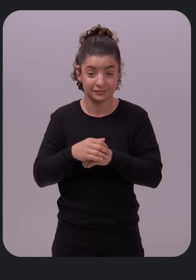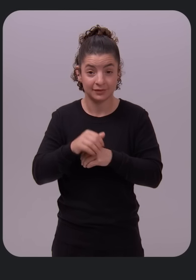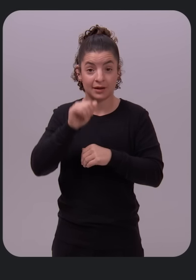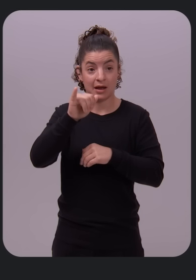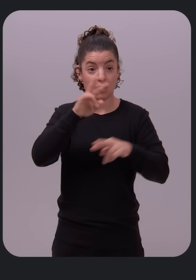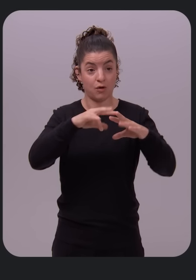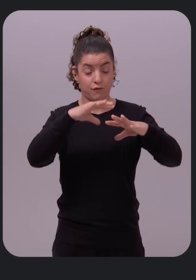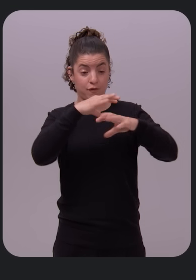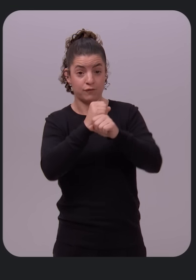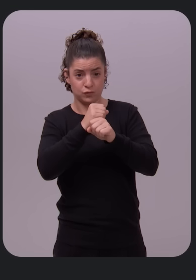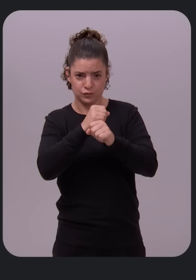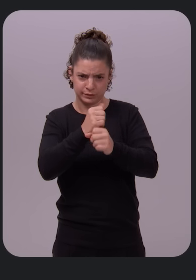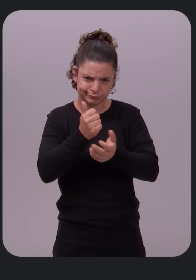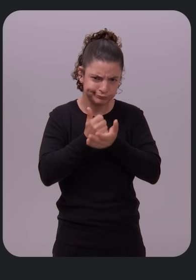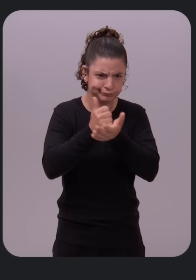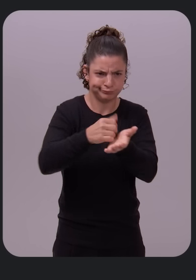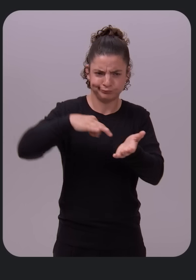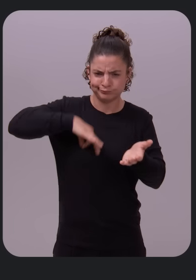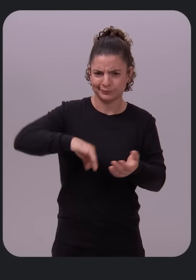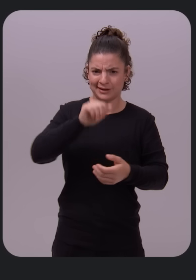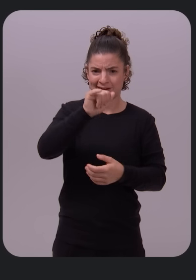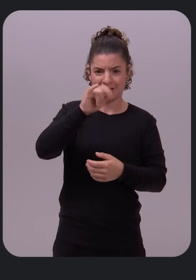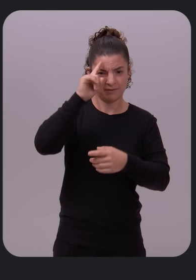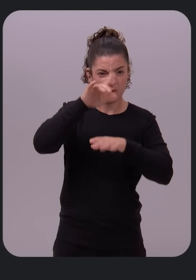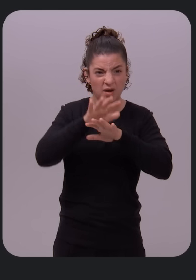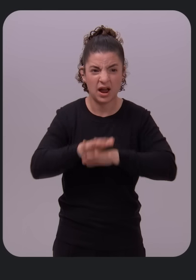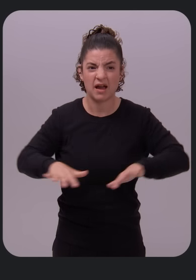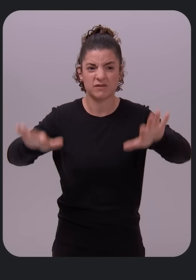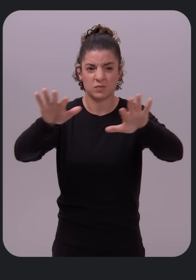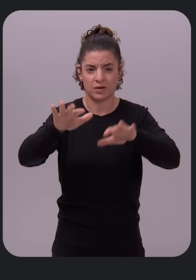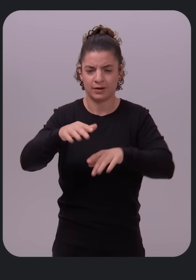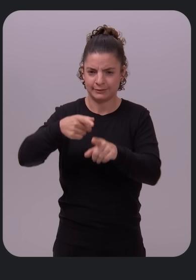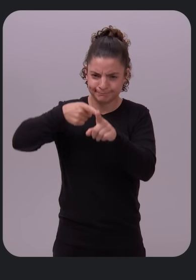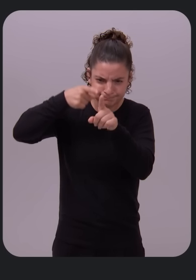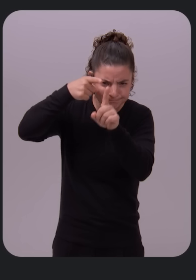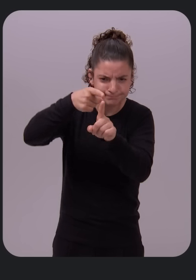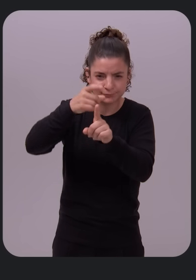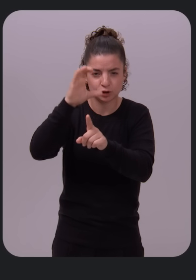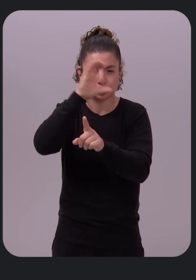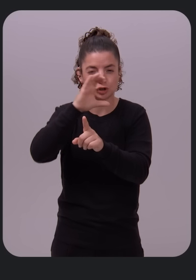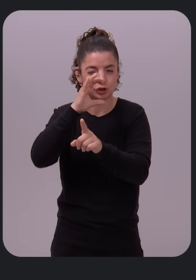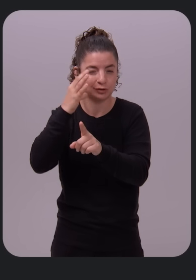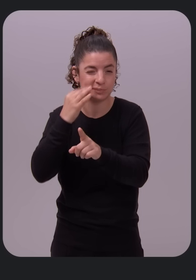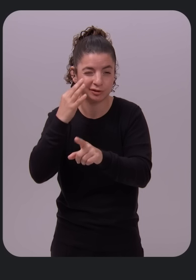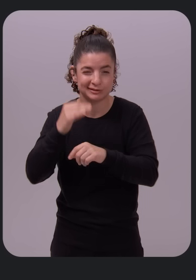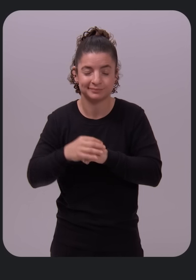AI Overviews bring the helpfulness of AI to everyone in the main Search experience.